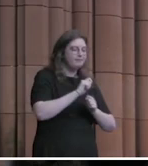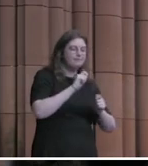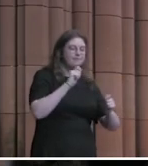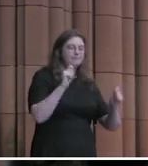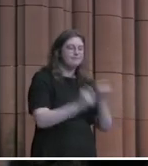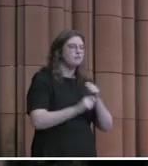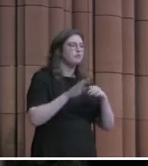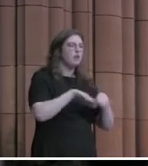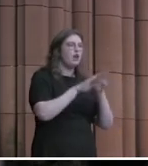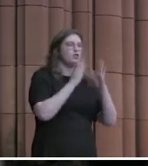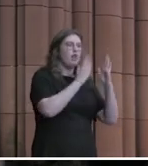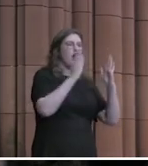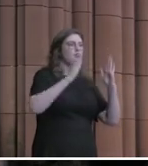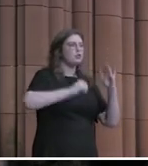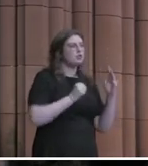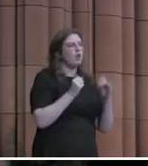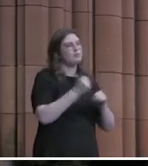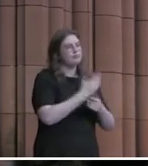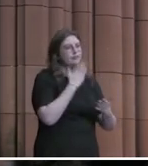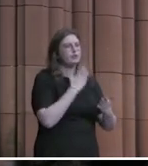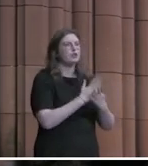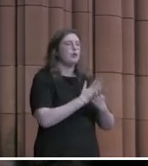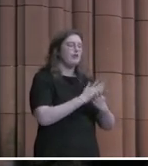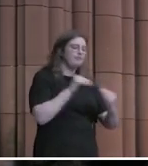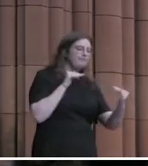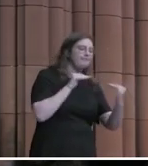to the digital age and to the needs of the 21st century